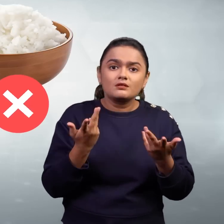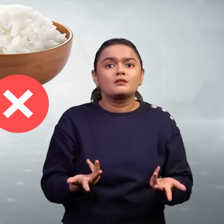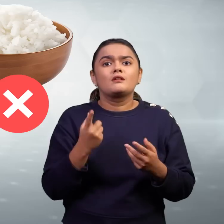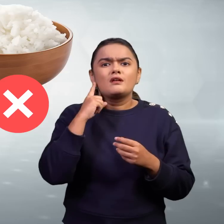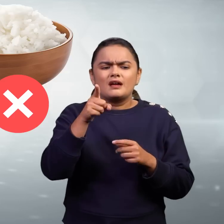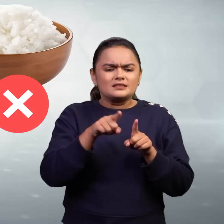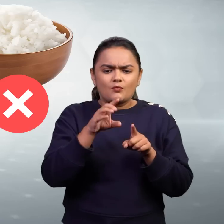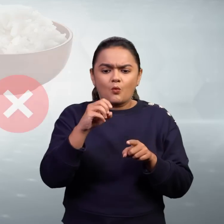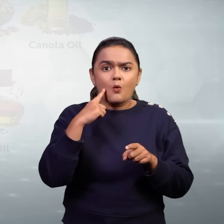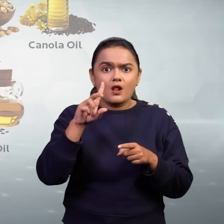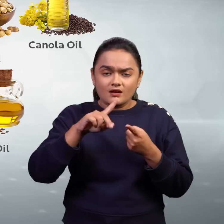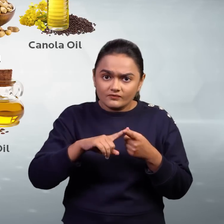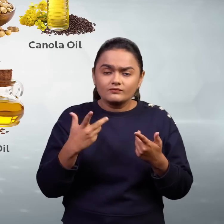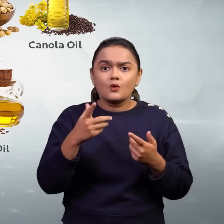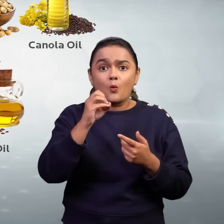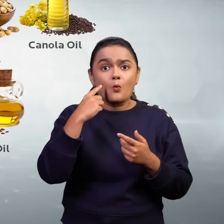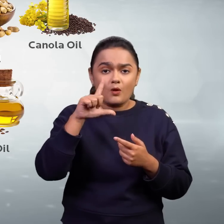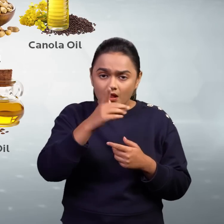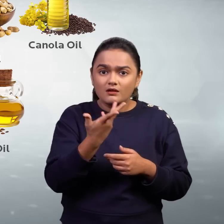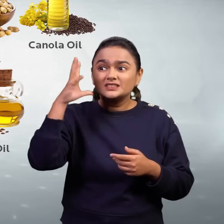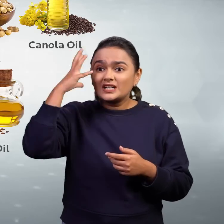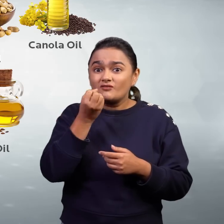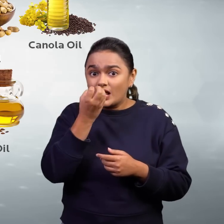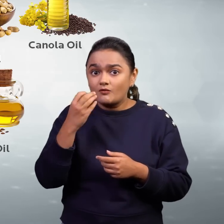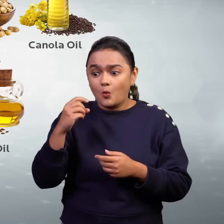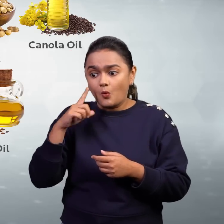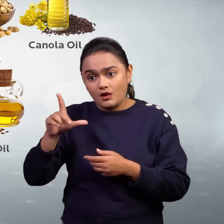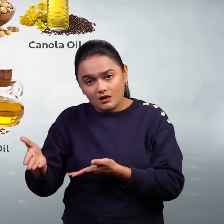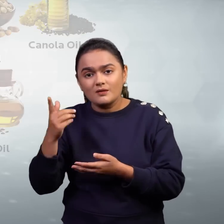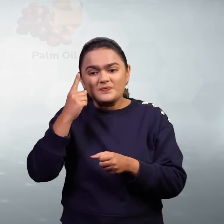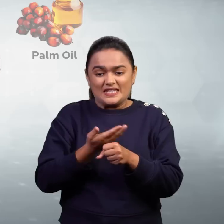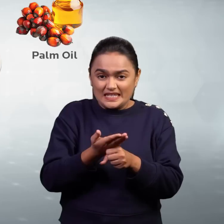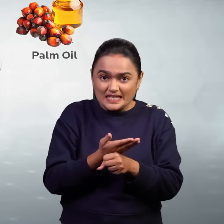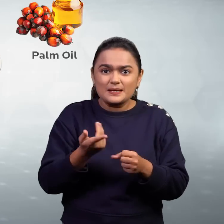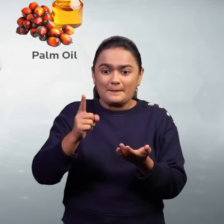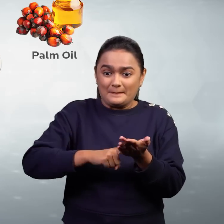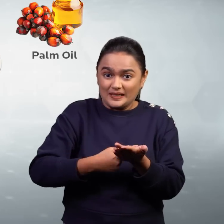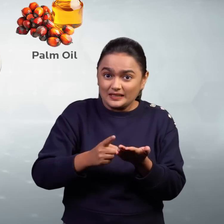Use unsaturated fats like olive oil and sunflower oil. Avoid ghee, butter, etc.